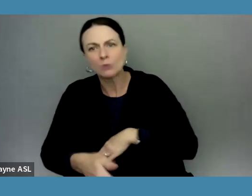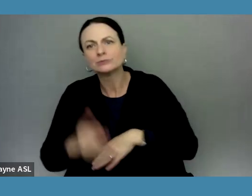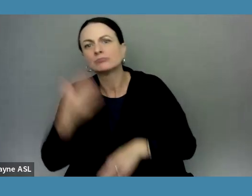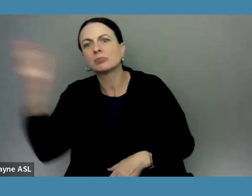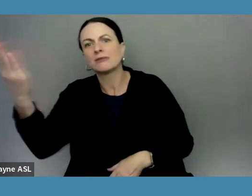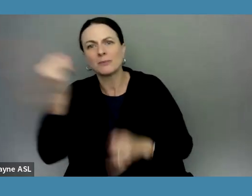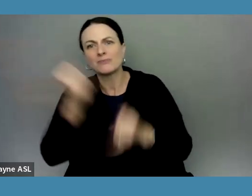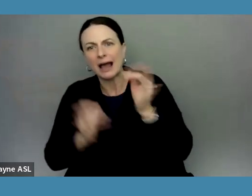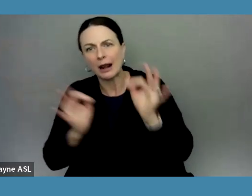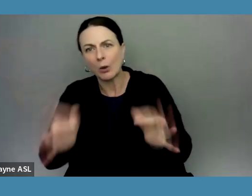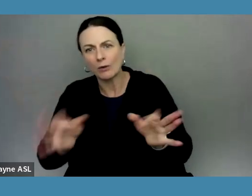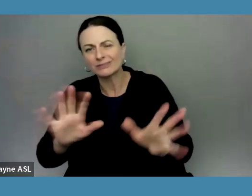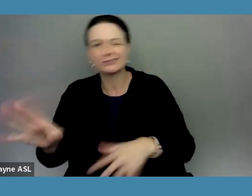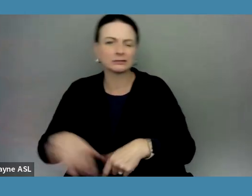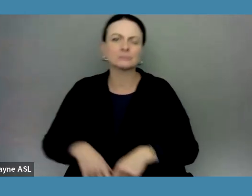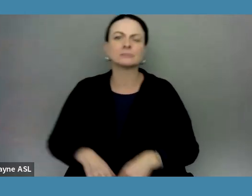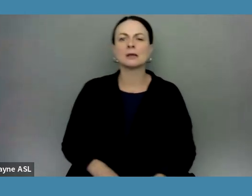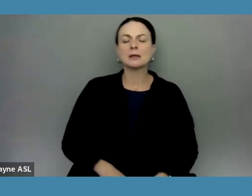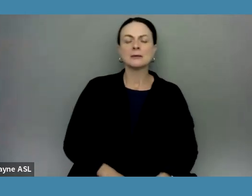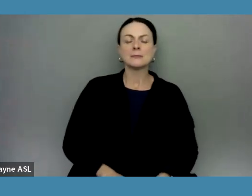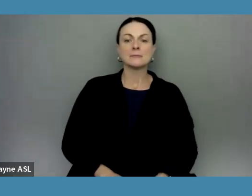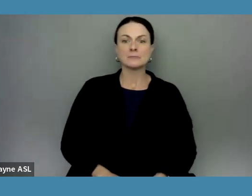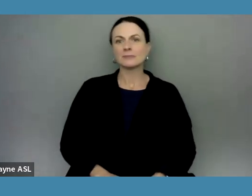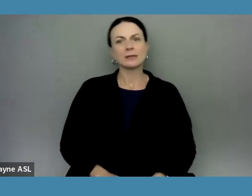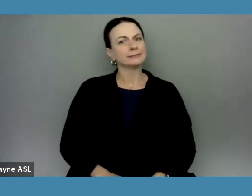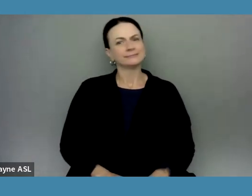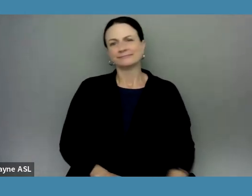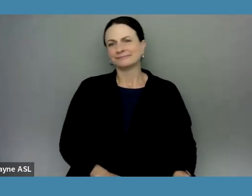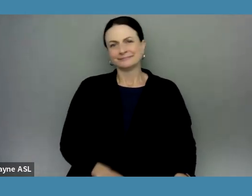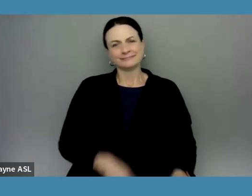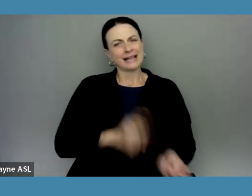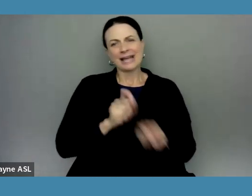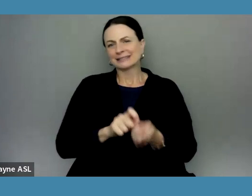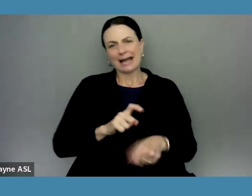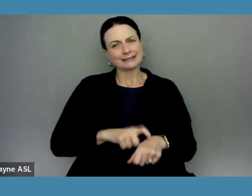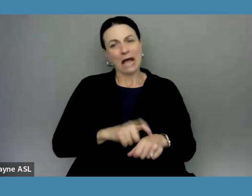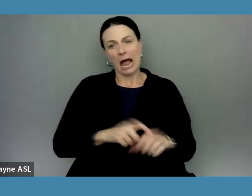and there's no exact time for a final order